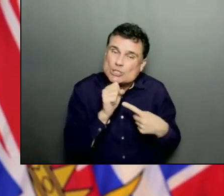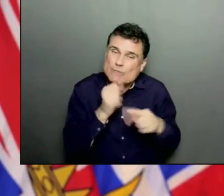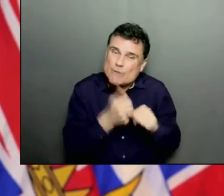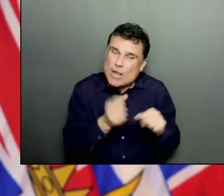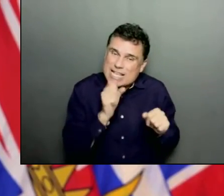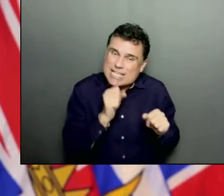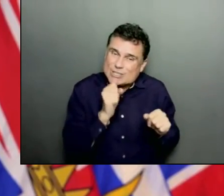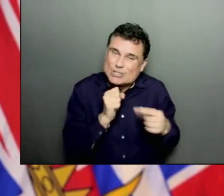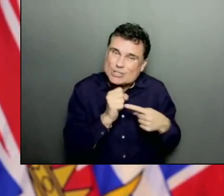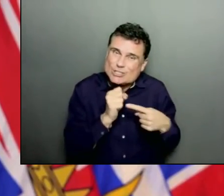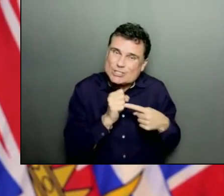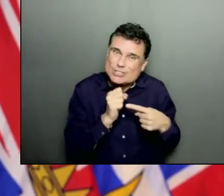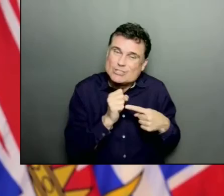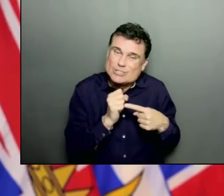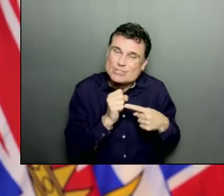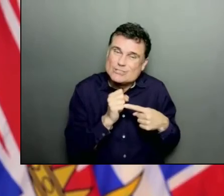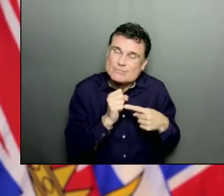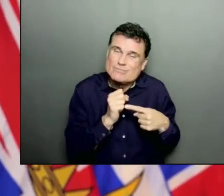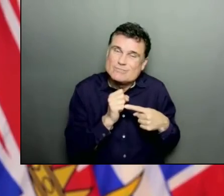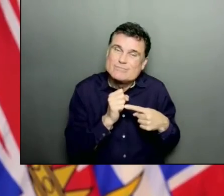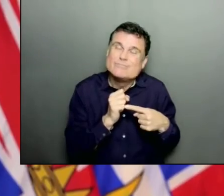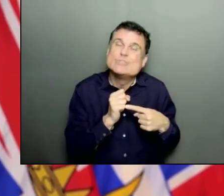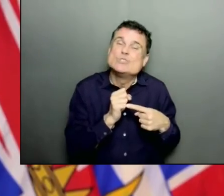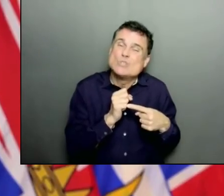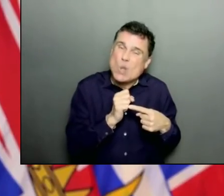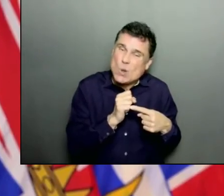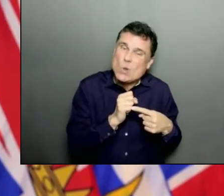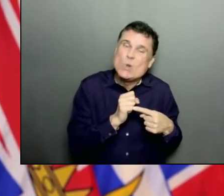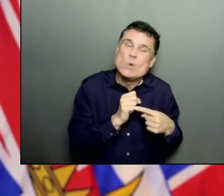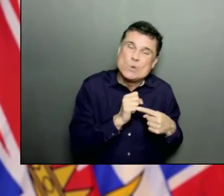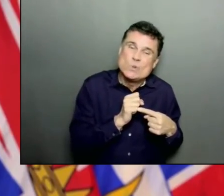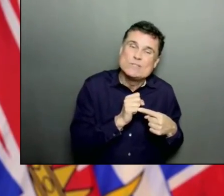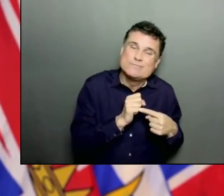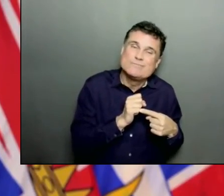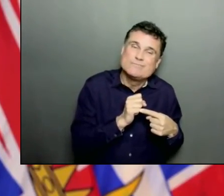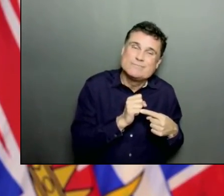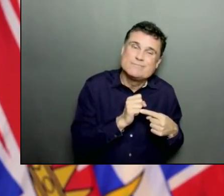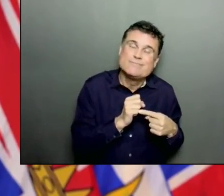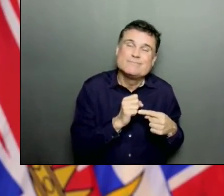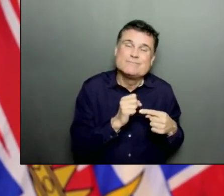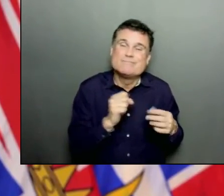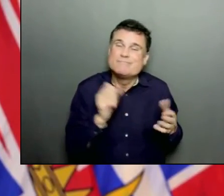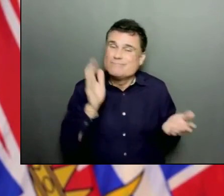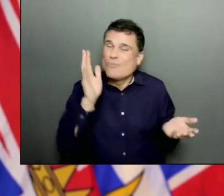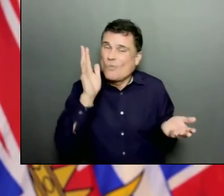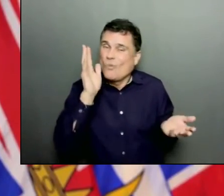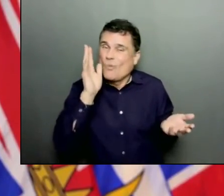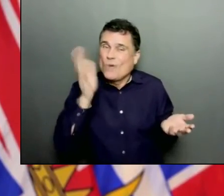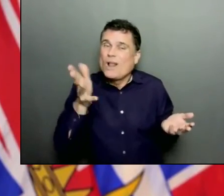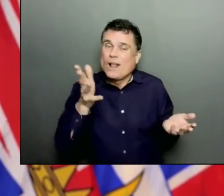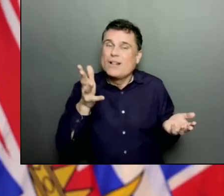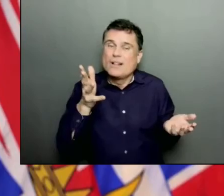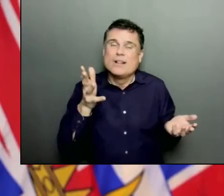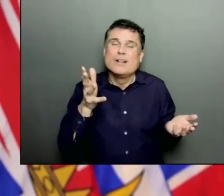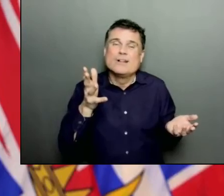becomes available. Within those age groups, people who have underlying conditions and cancer and other things